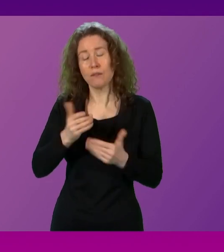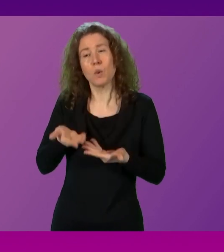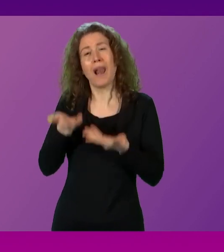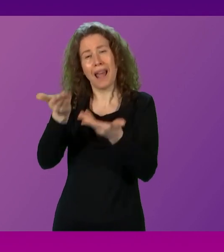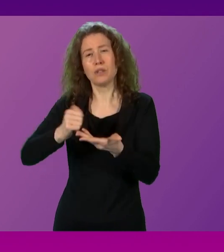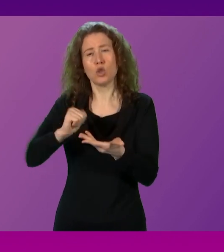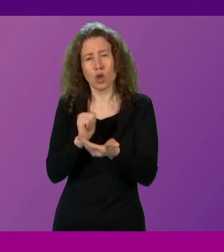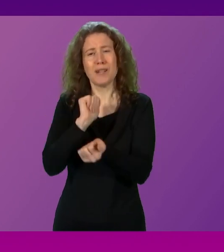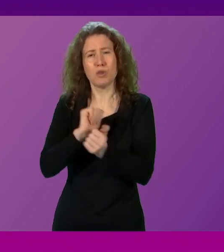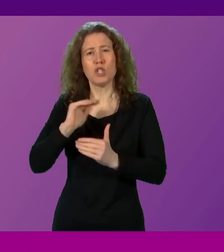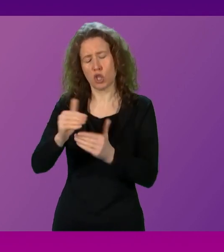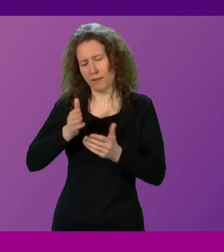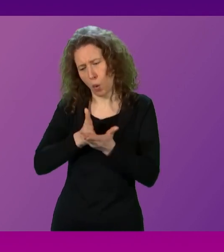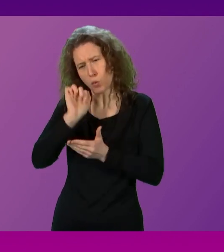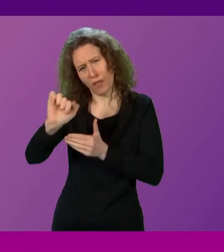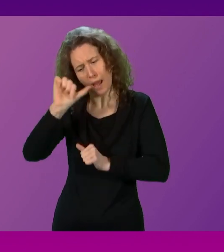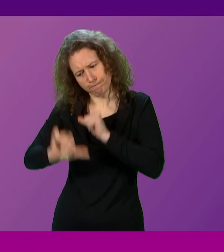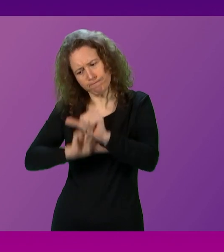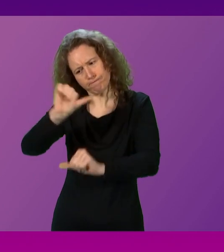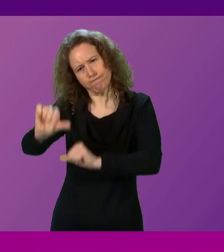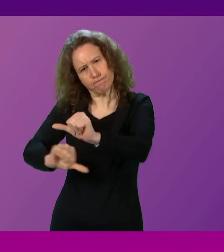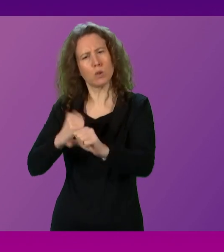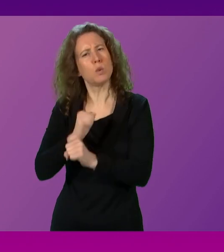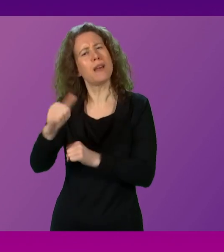job and to do that properly, but I go back to one of the general points that I made,